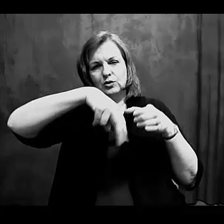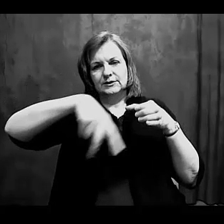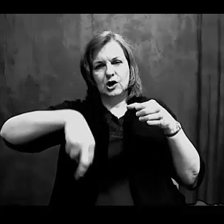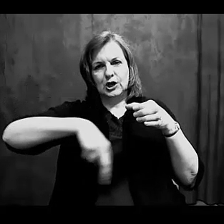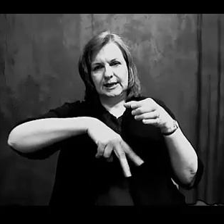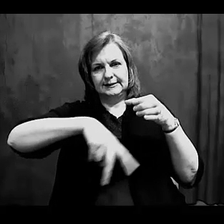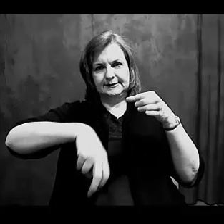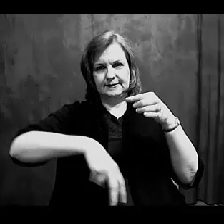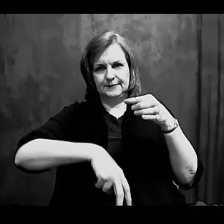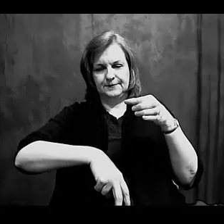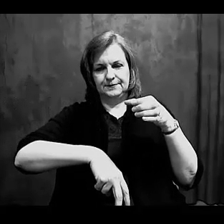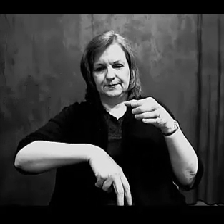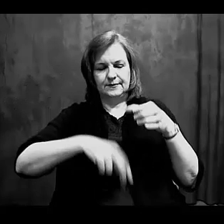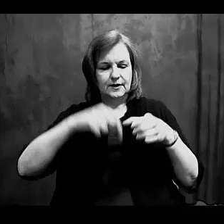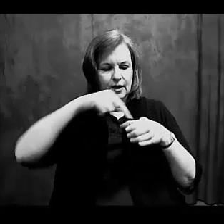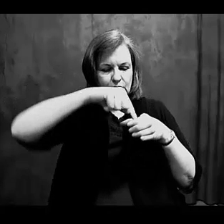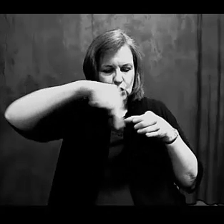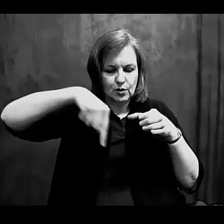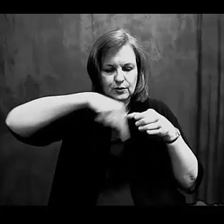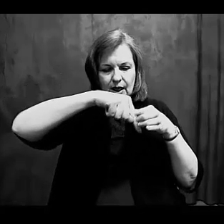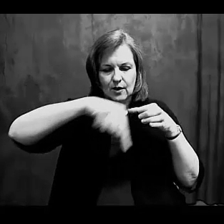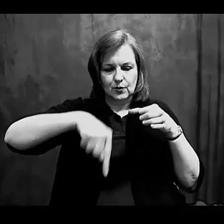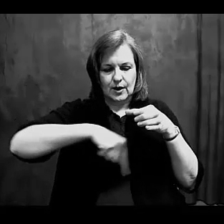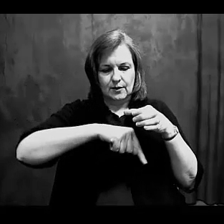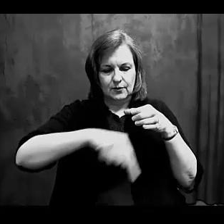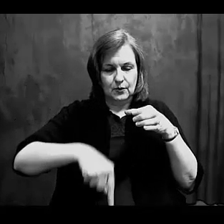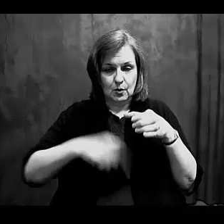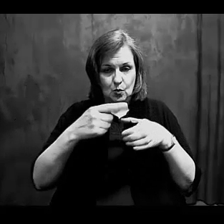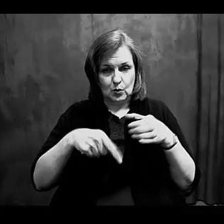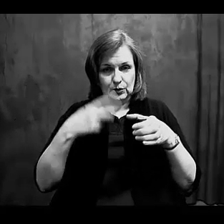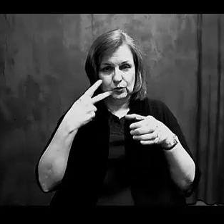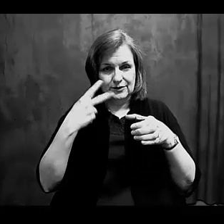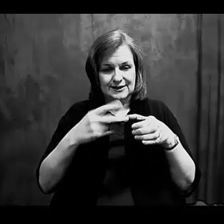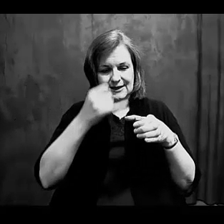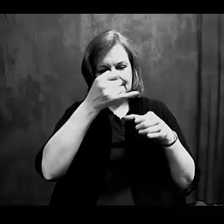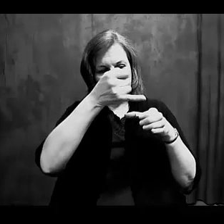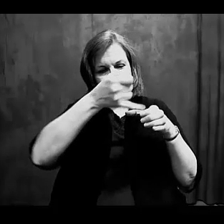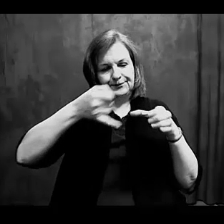and circling and circling and what you're seeing is through